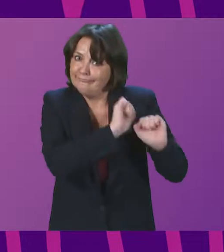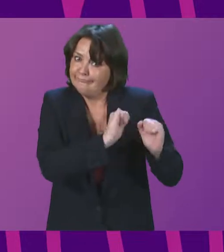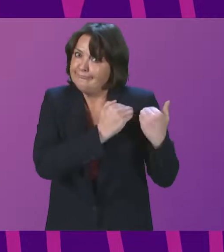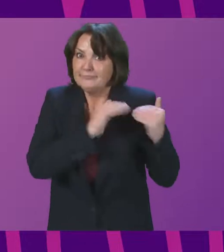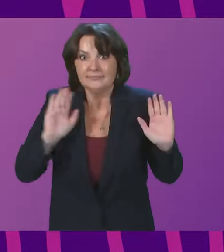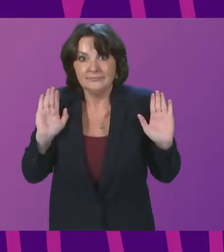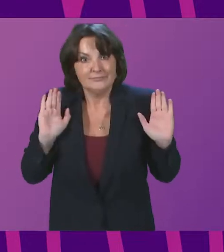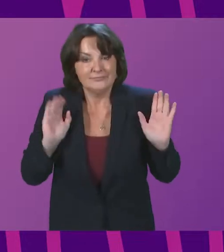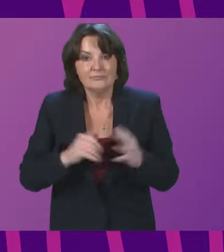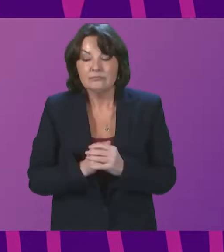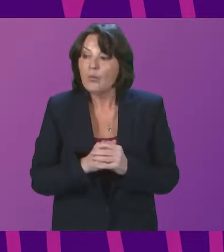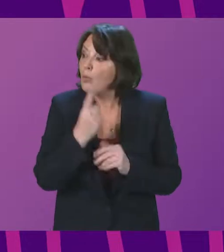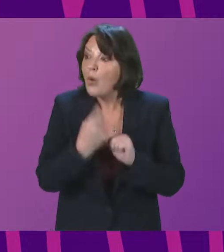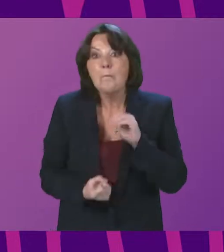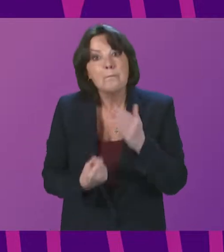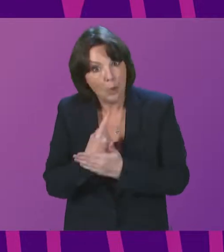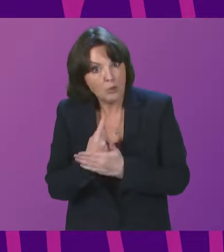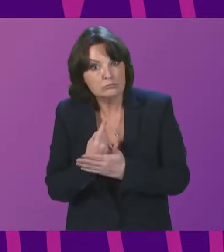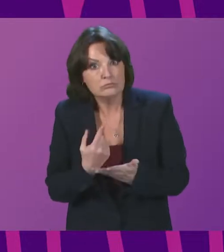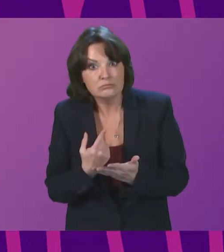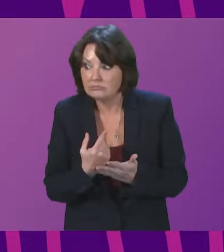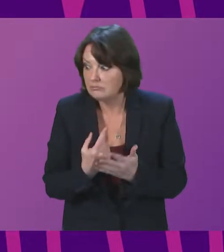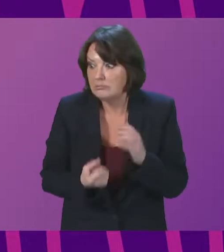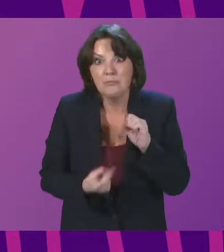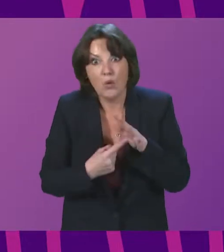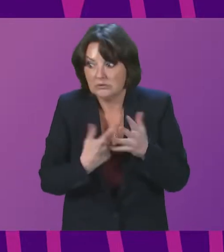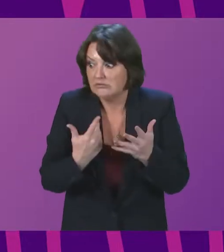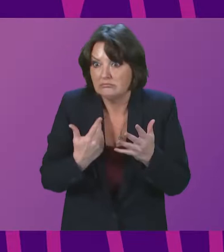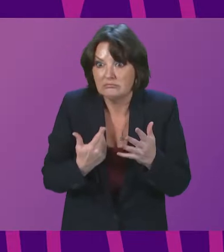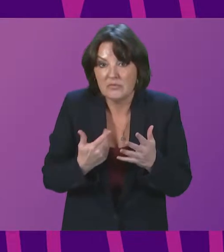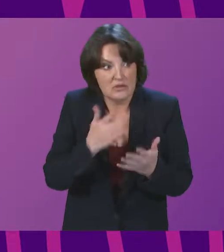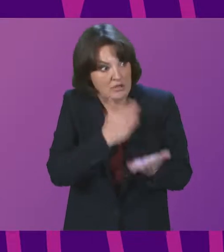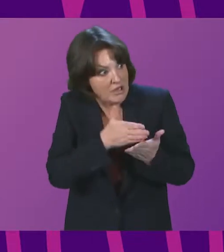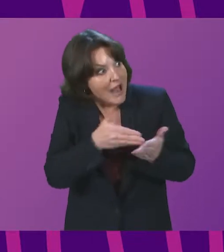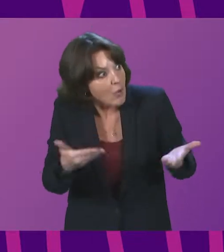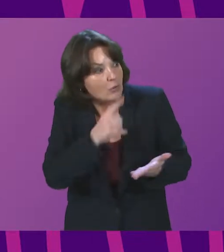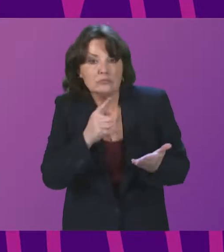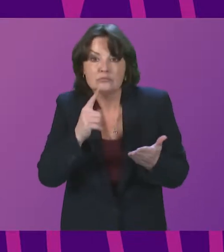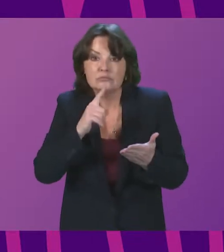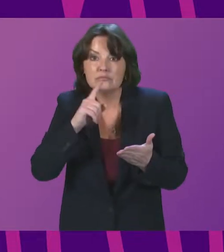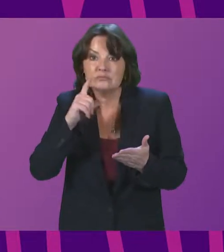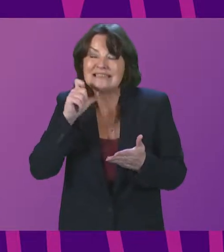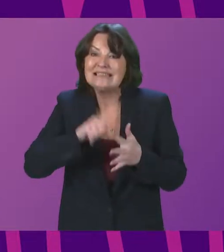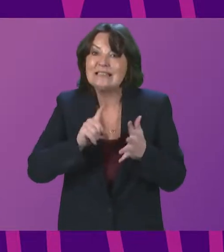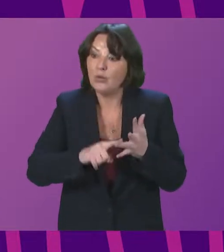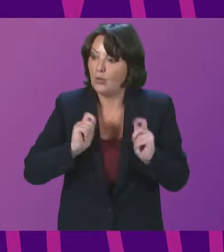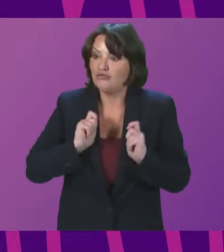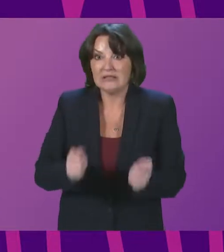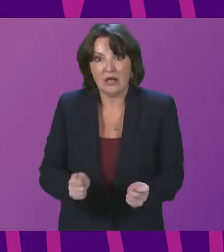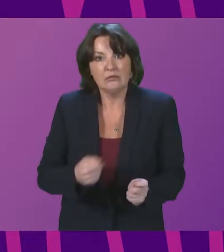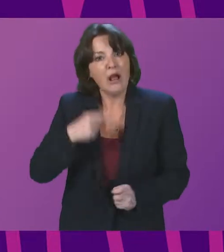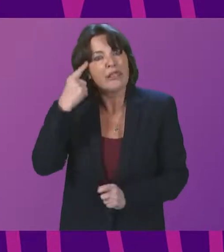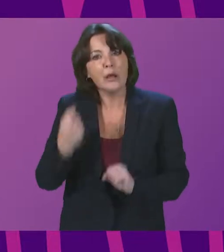It is important to make the point that, given that the chief executive has resigned, the